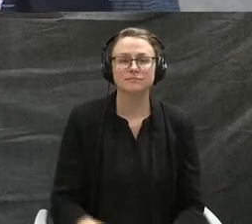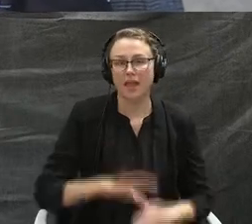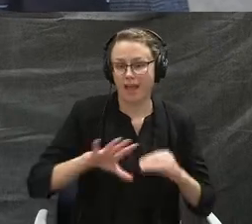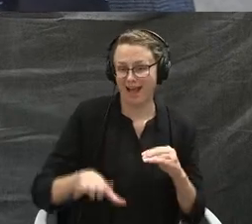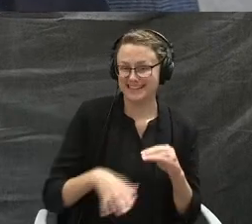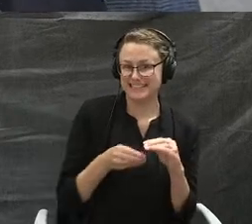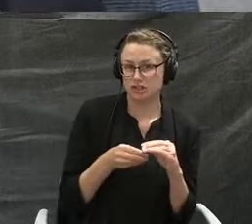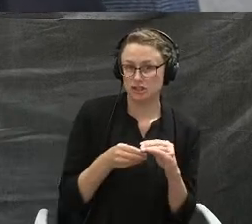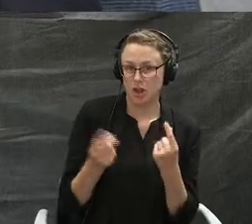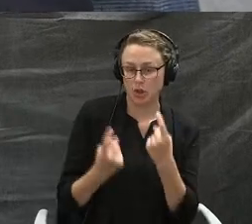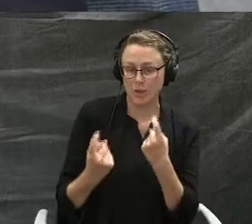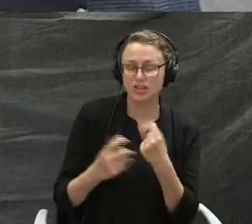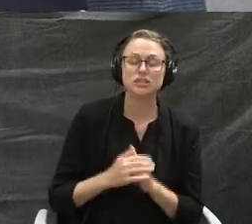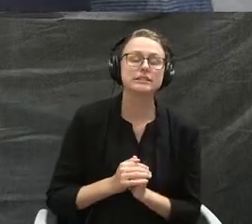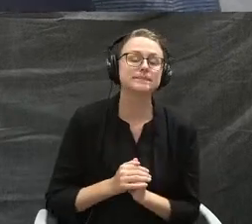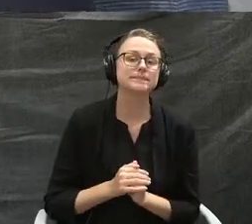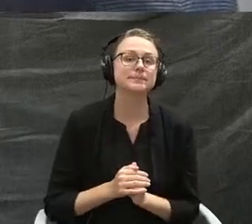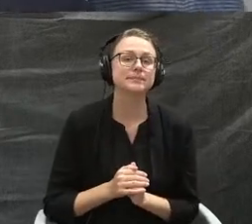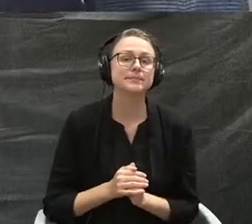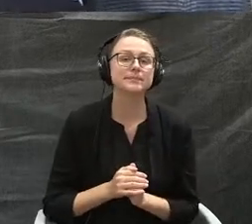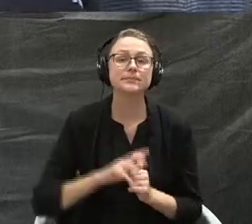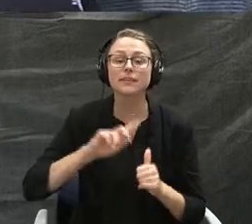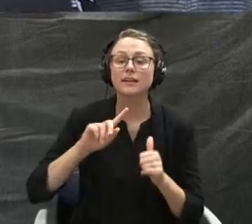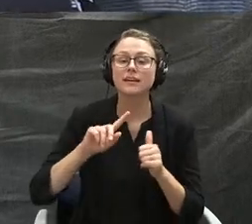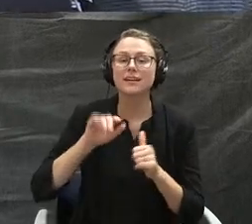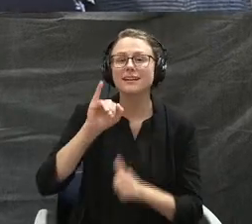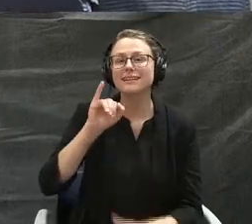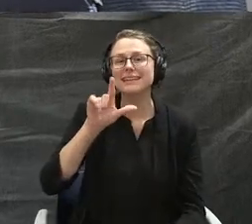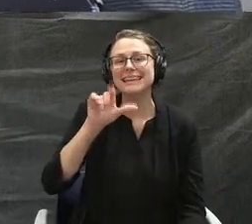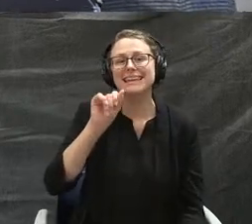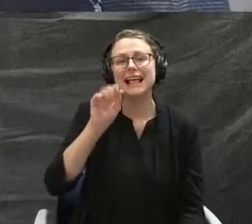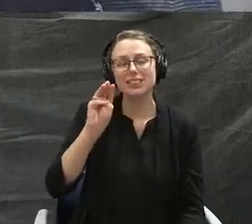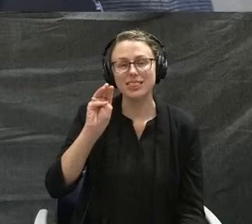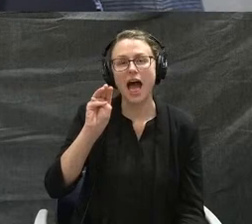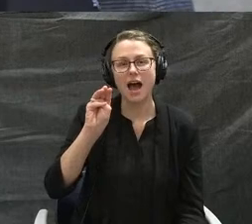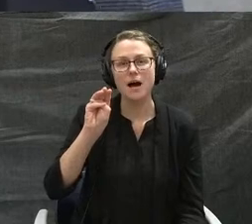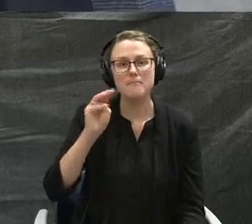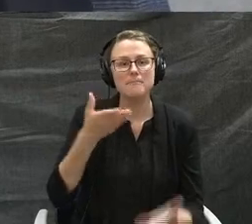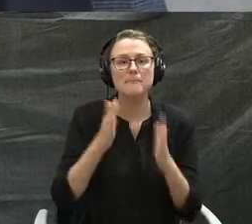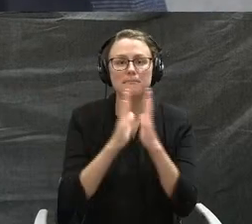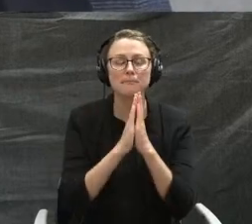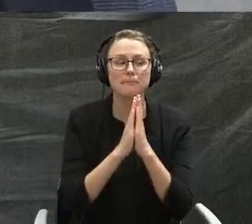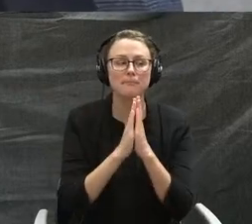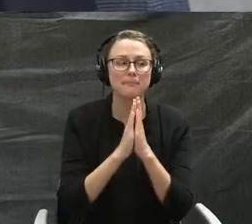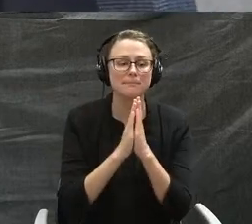of all. Alarm abduwali of Eden Prairie asks how do the goals